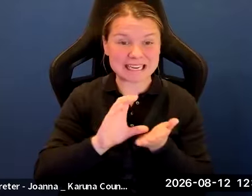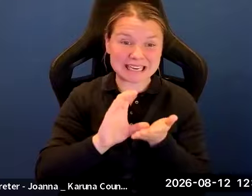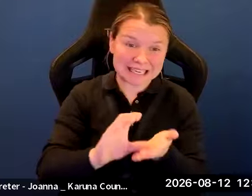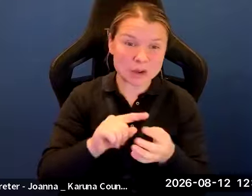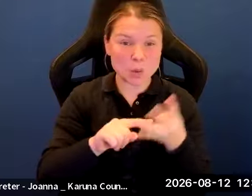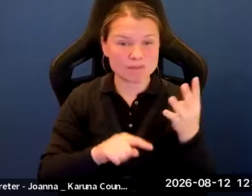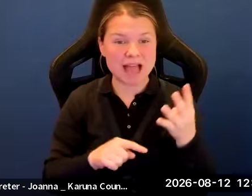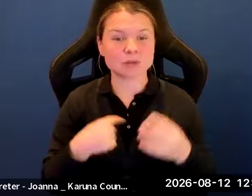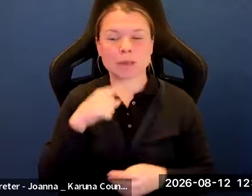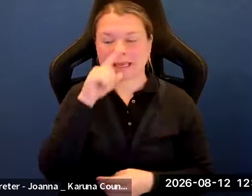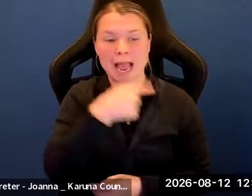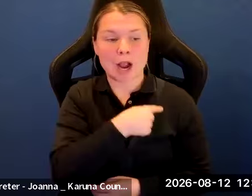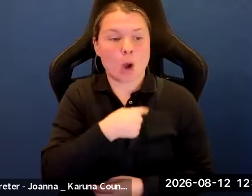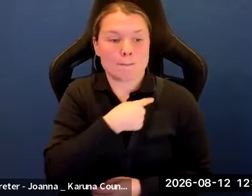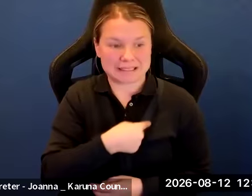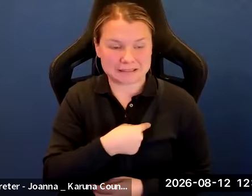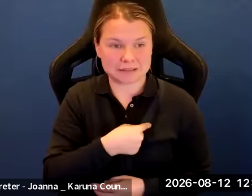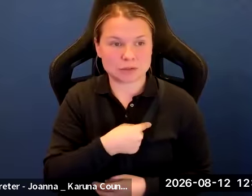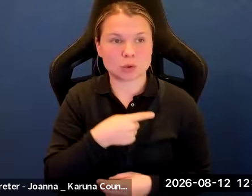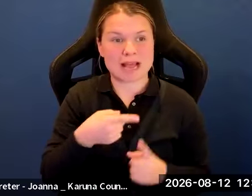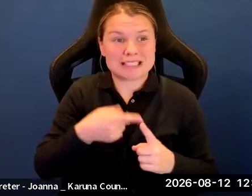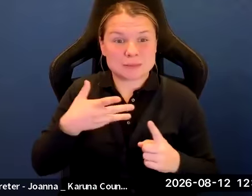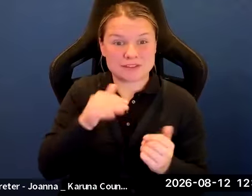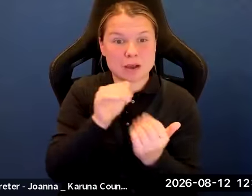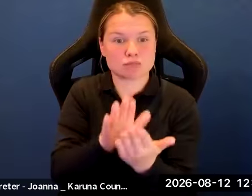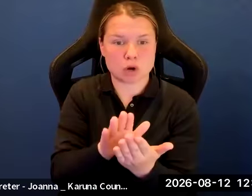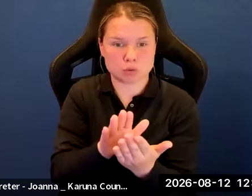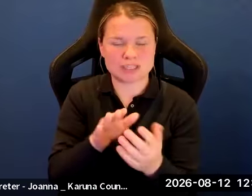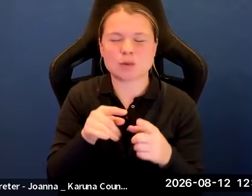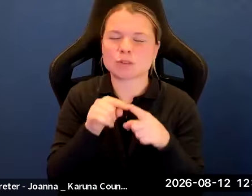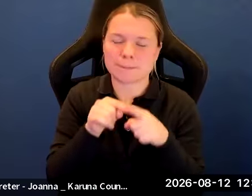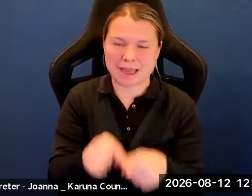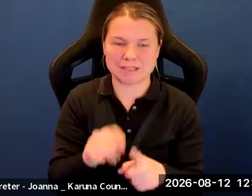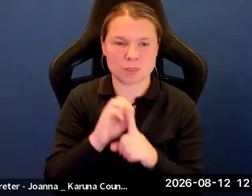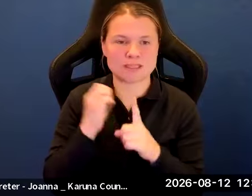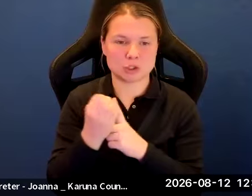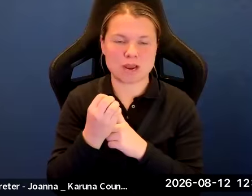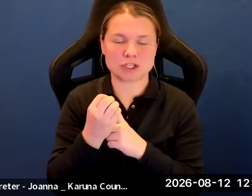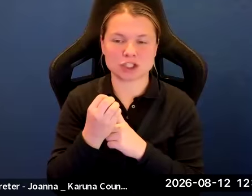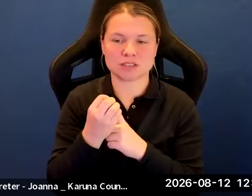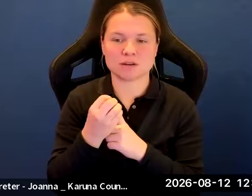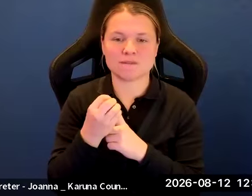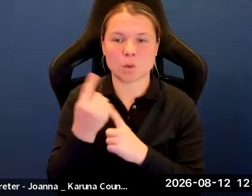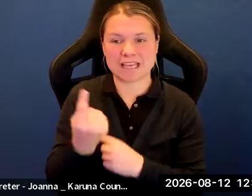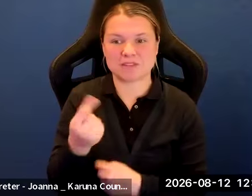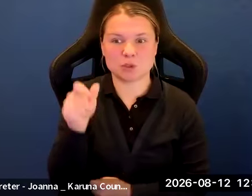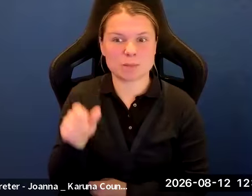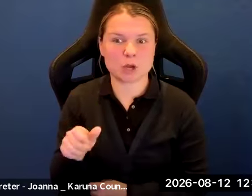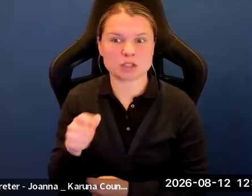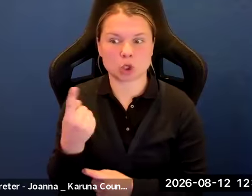the overall fellowship timeframe or funding . So we're not able to commit to a specific approach in